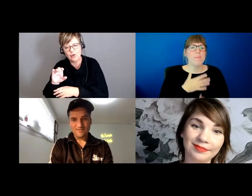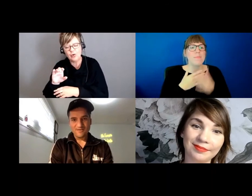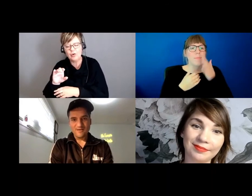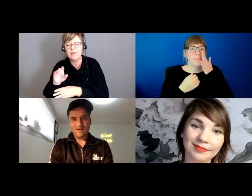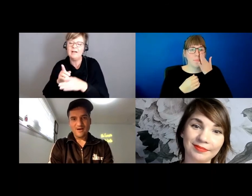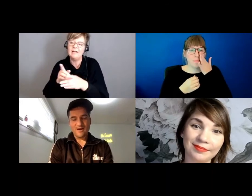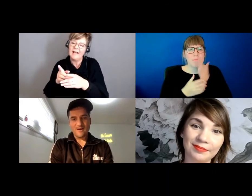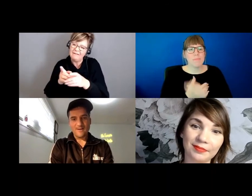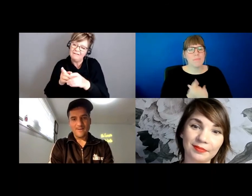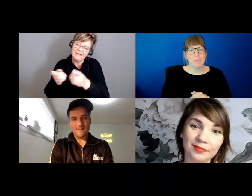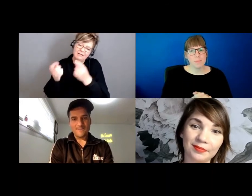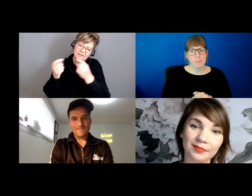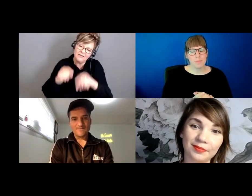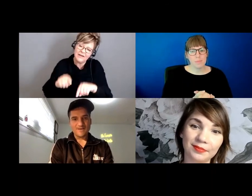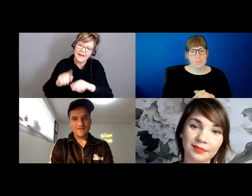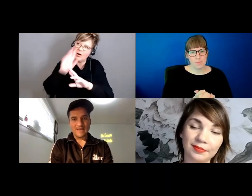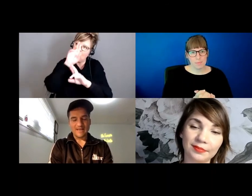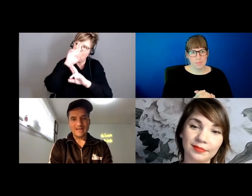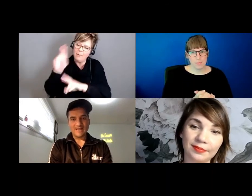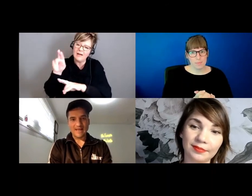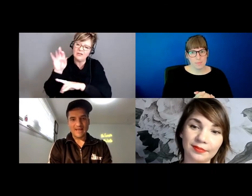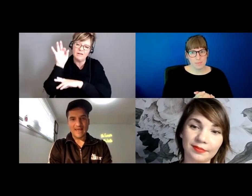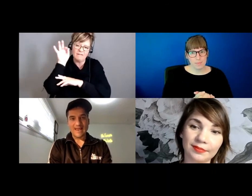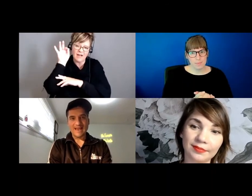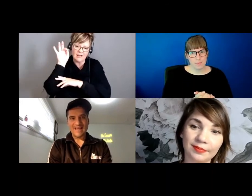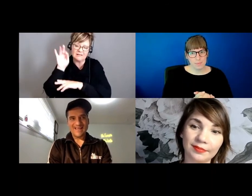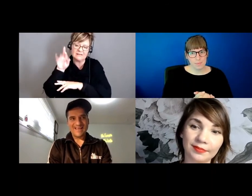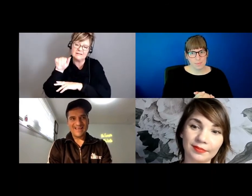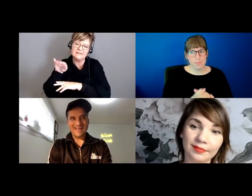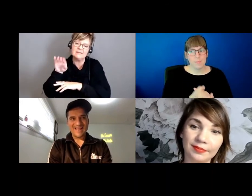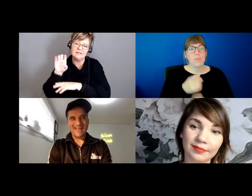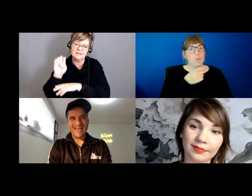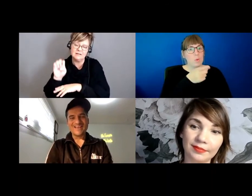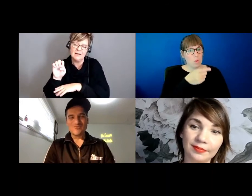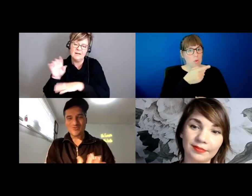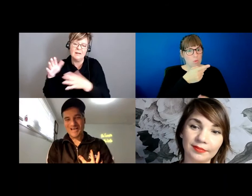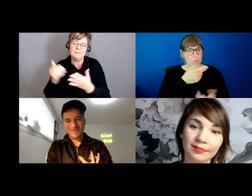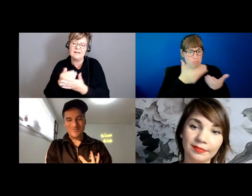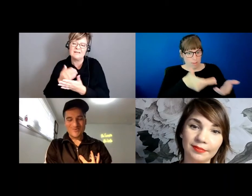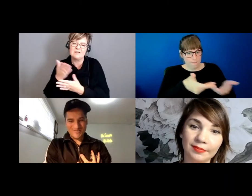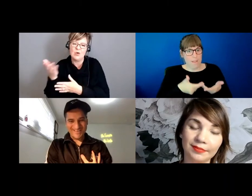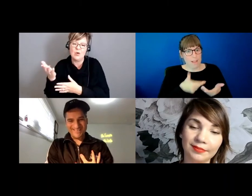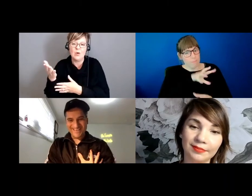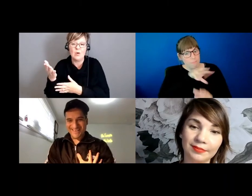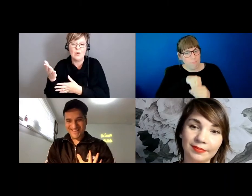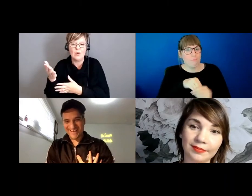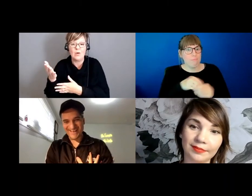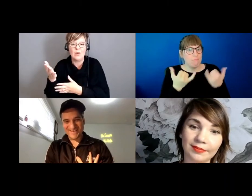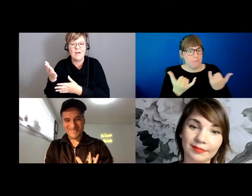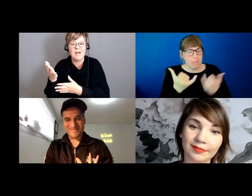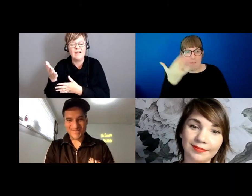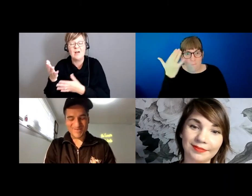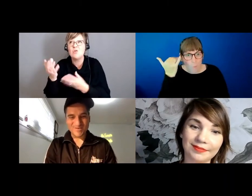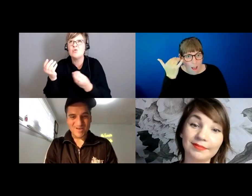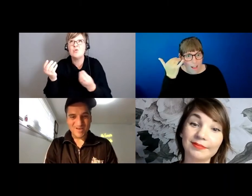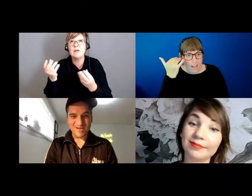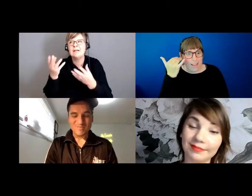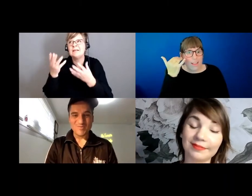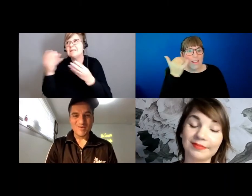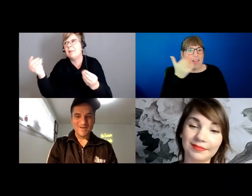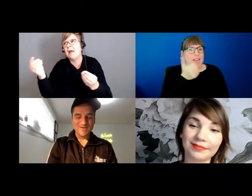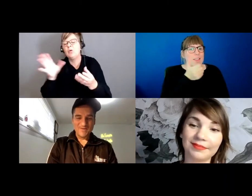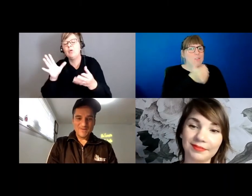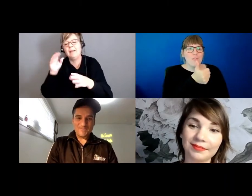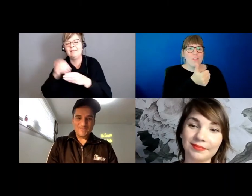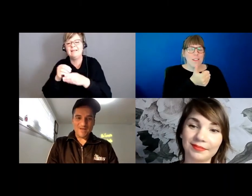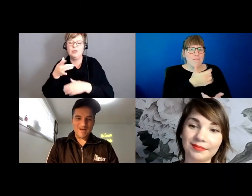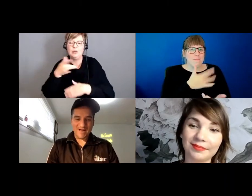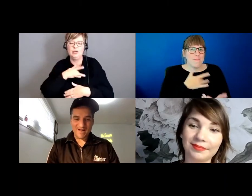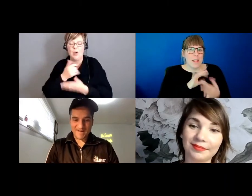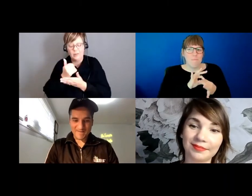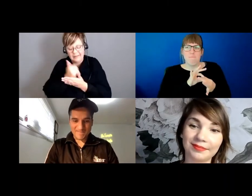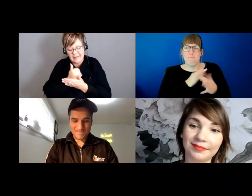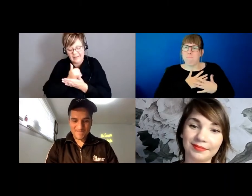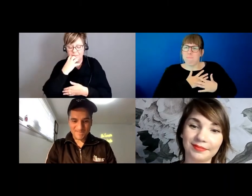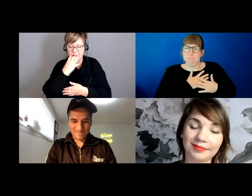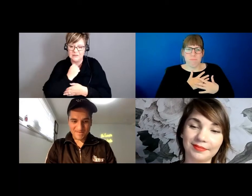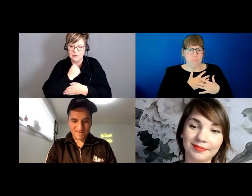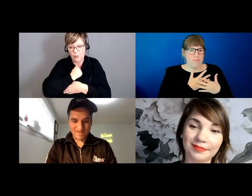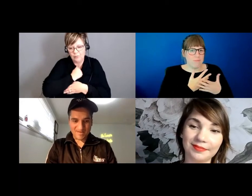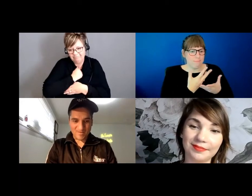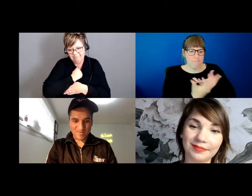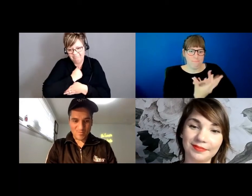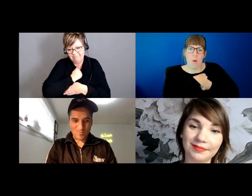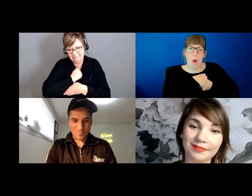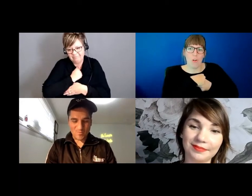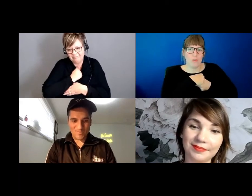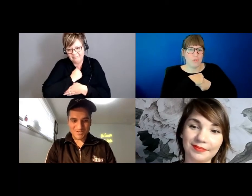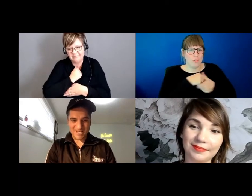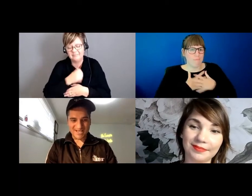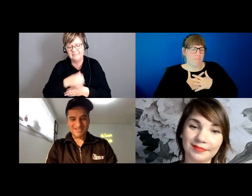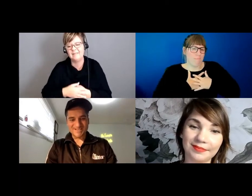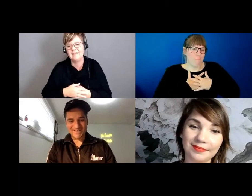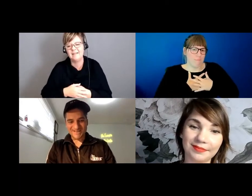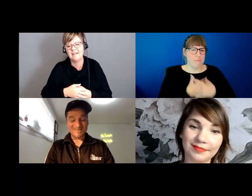DANSE COMPANY BECAUSE YOU ARE ALWAYS IN OUR HEART. YOU ARE NOW PART OF OUR HEART. I'M